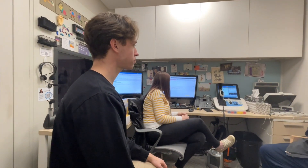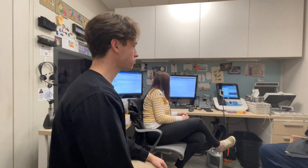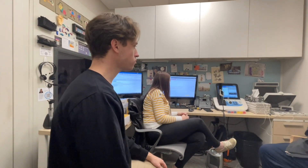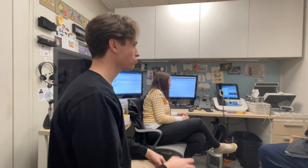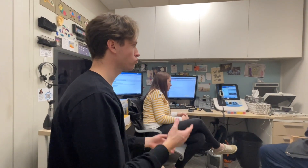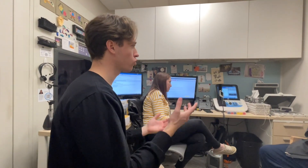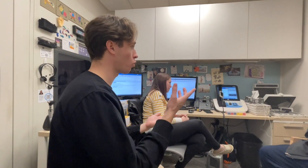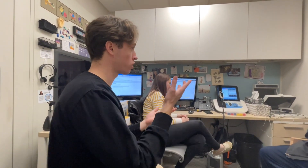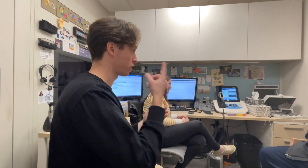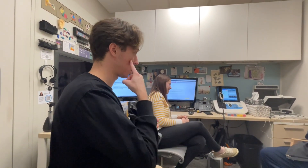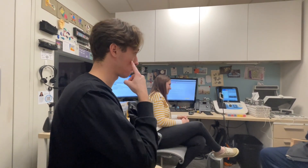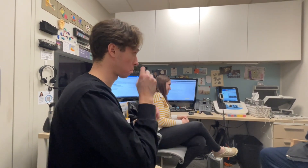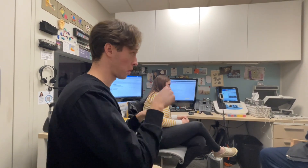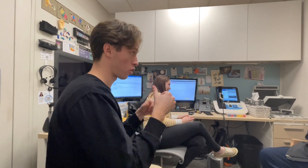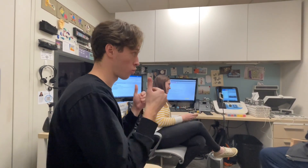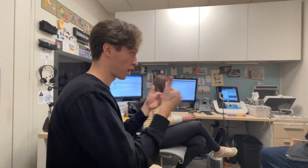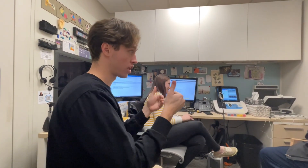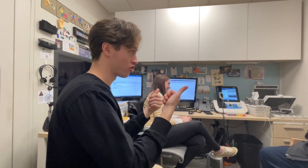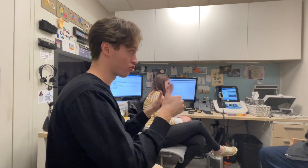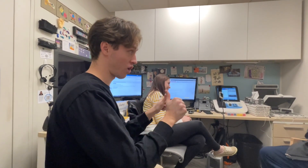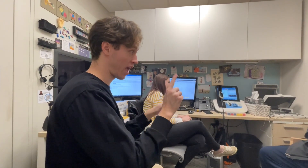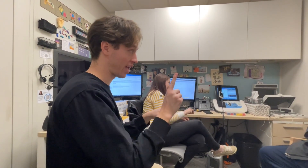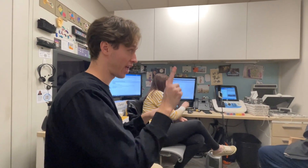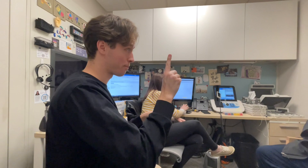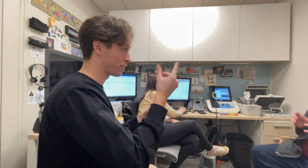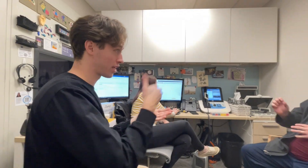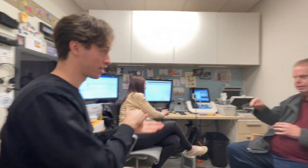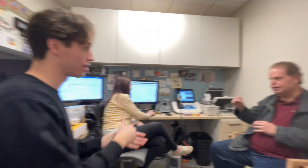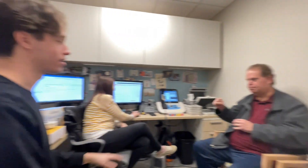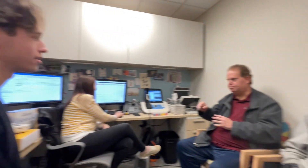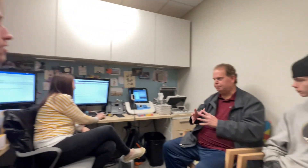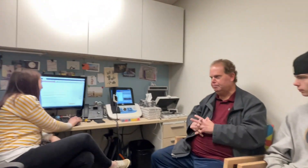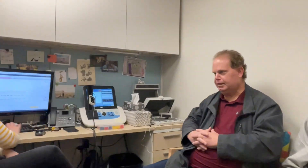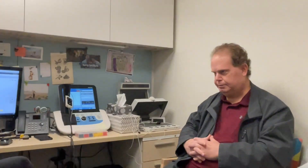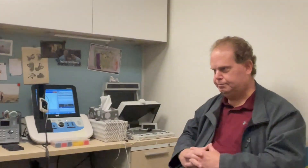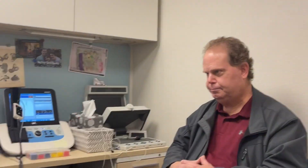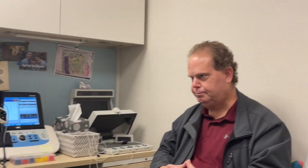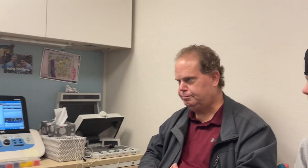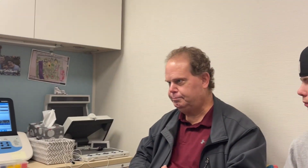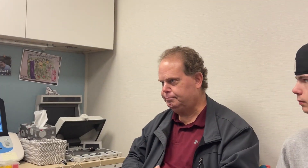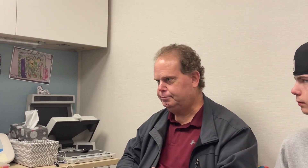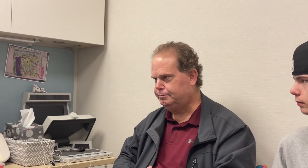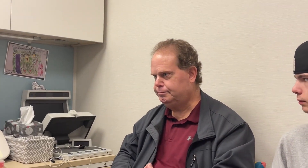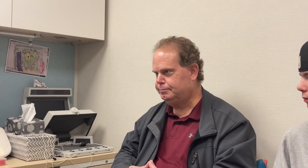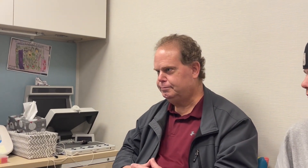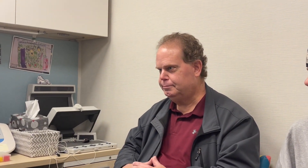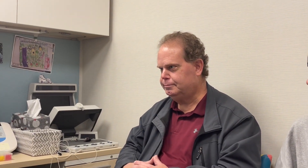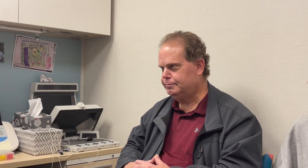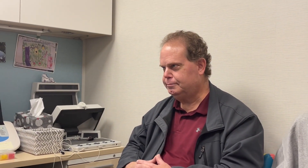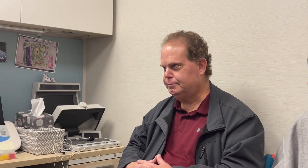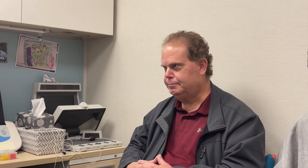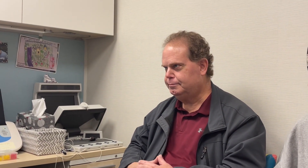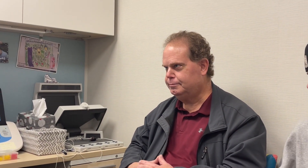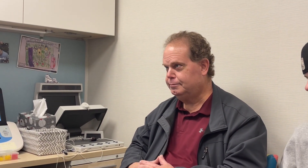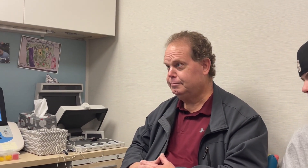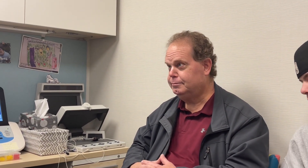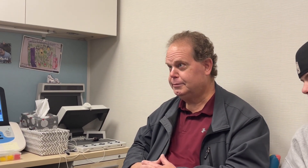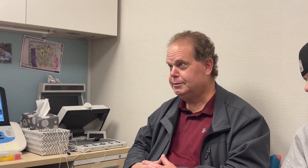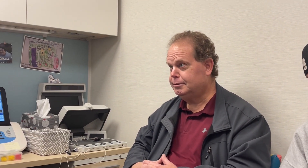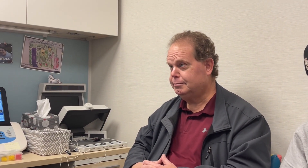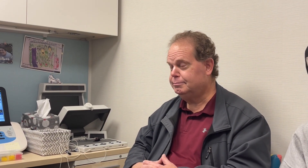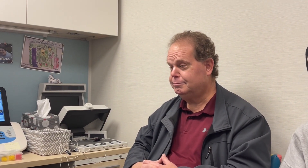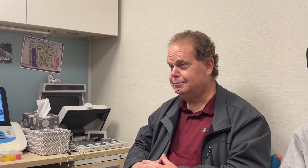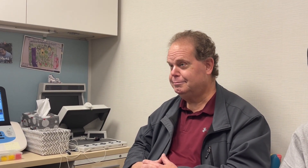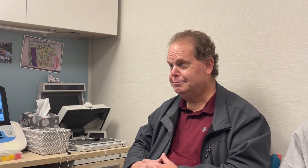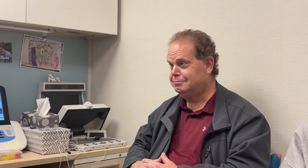one more yeah here we go there's up another one one two three one